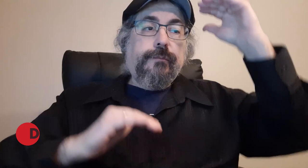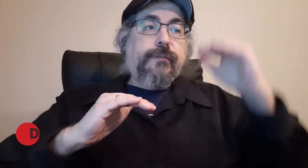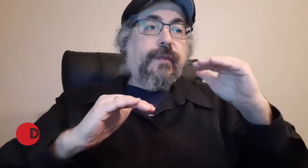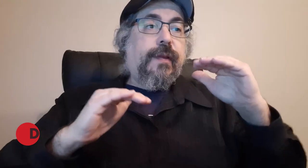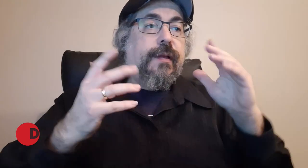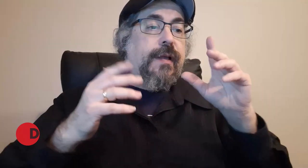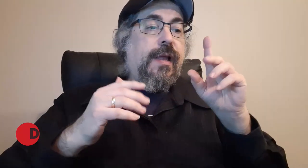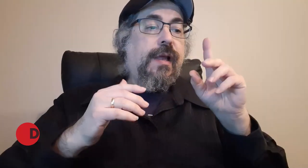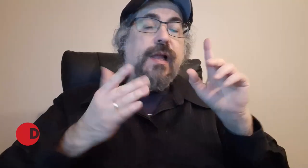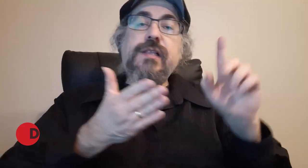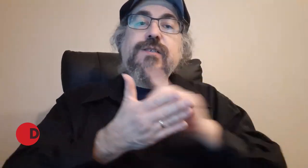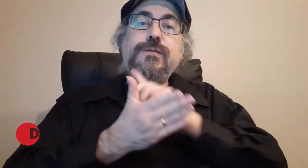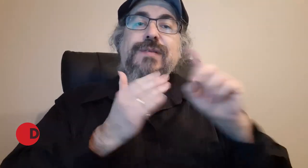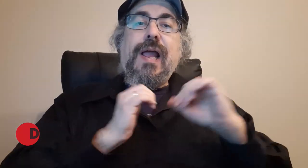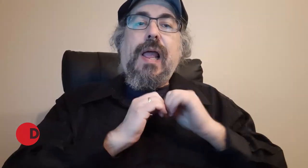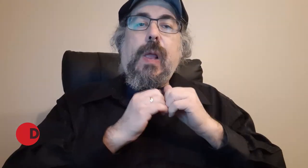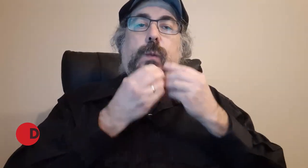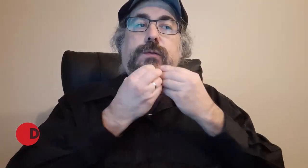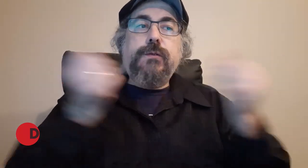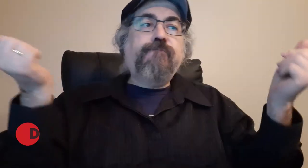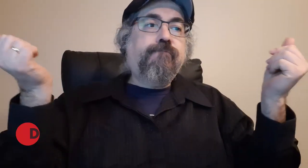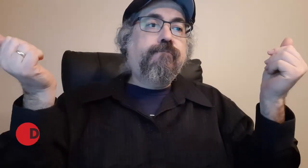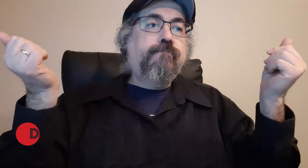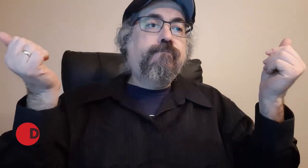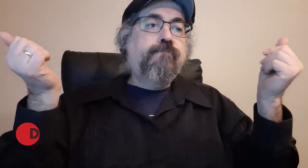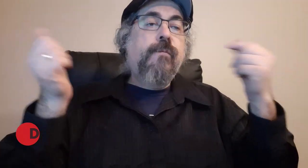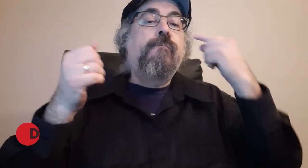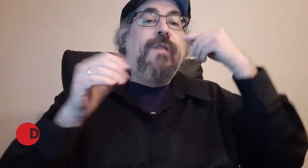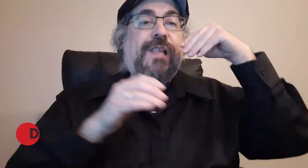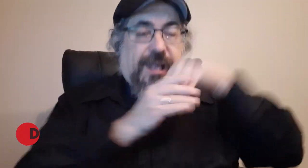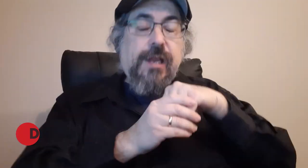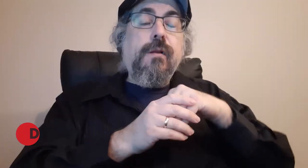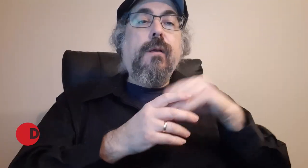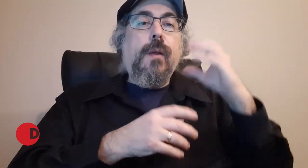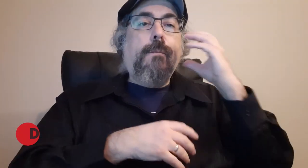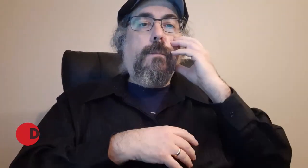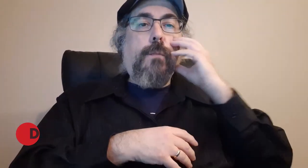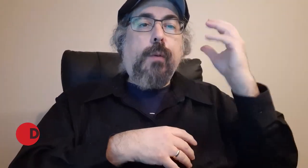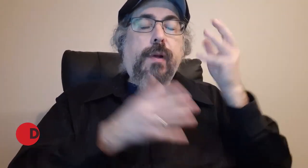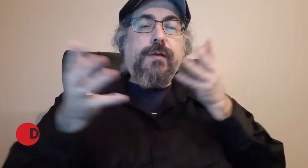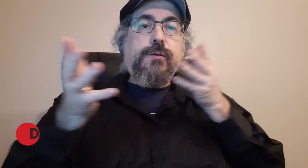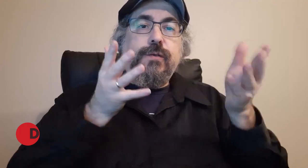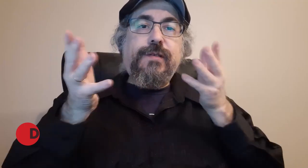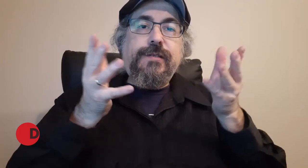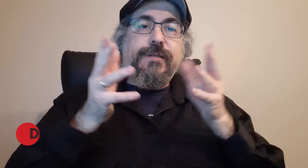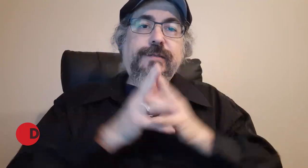disparity in mobile services.